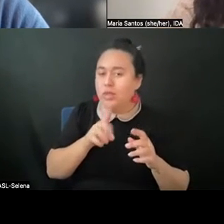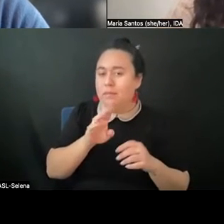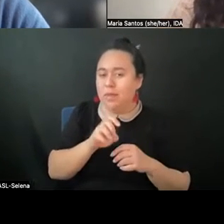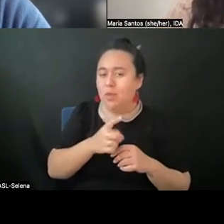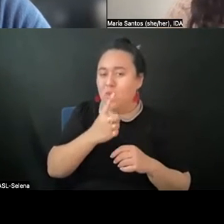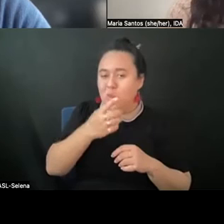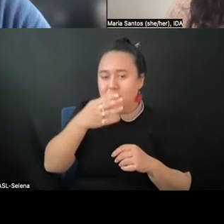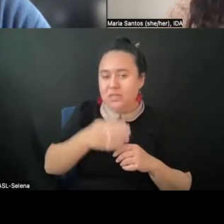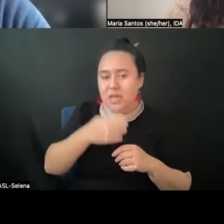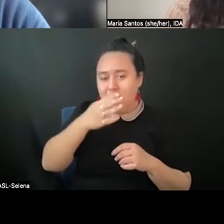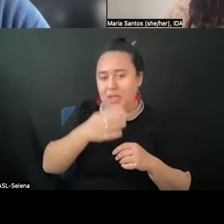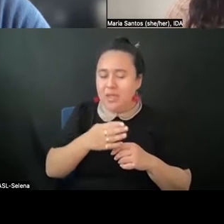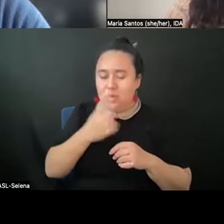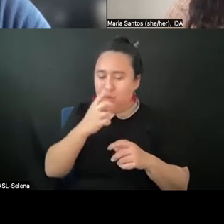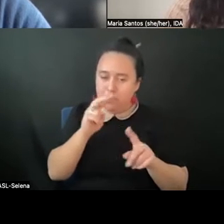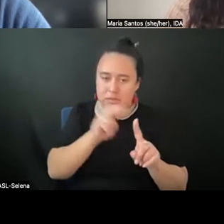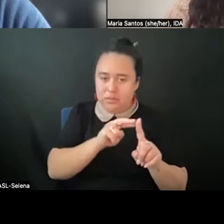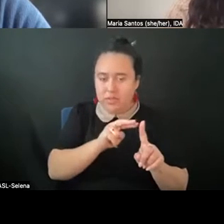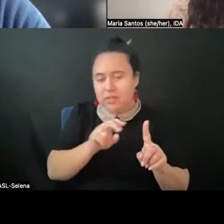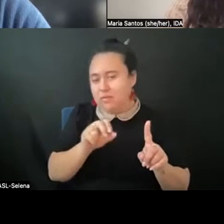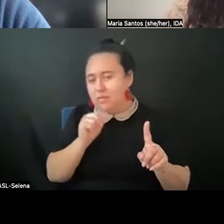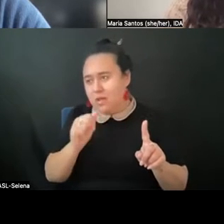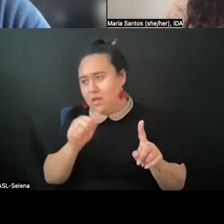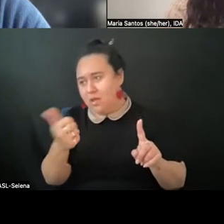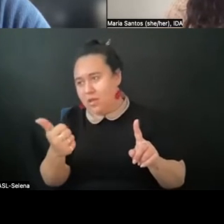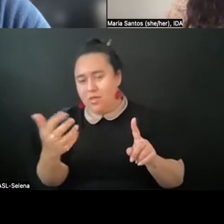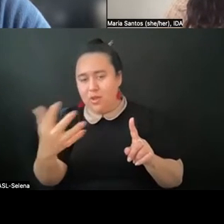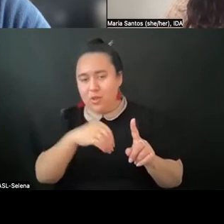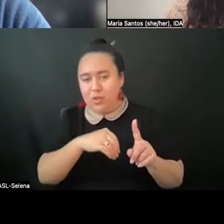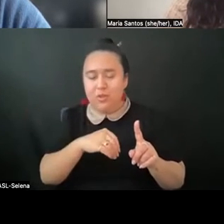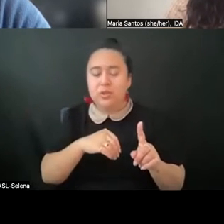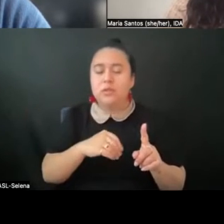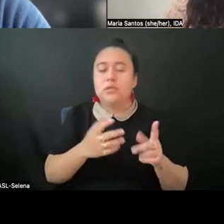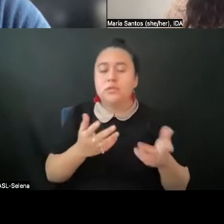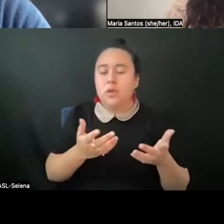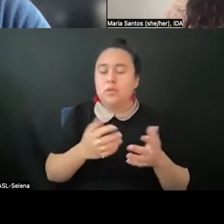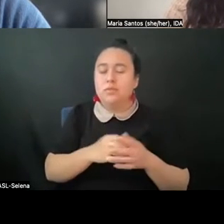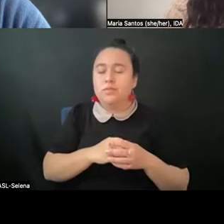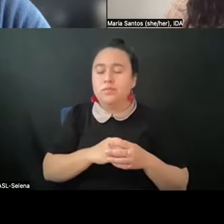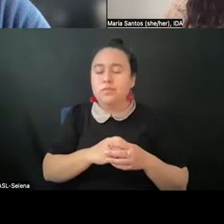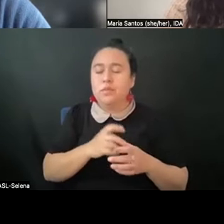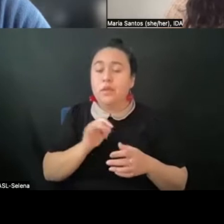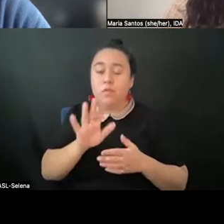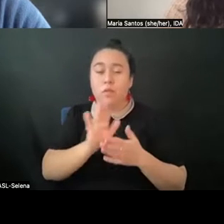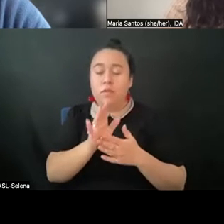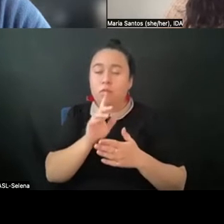one of the things we are looking for is how are you -- even if your films are focused, how are you